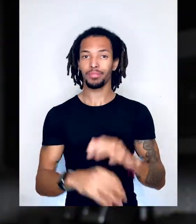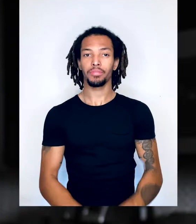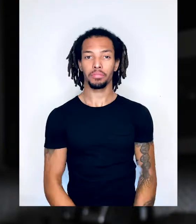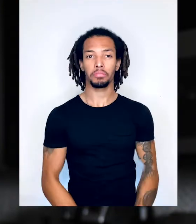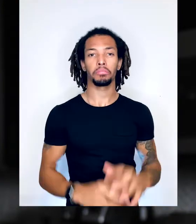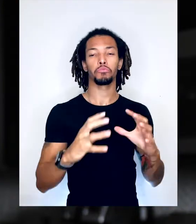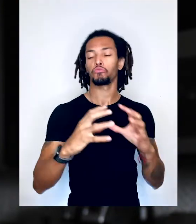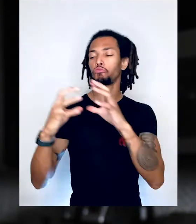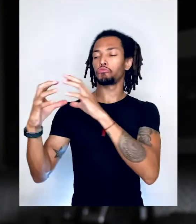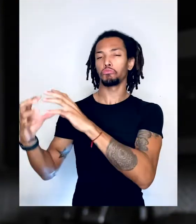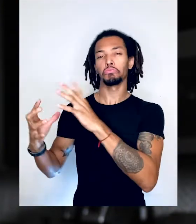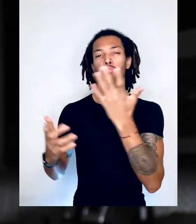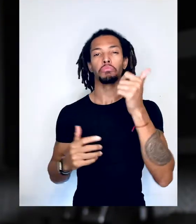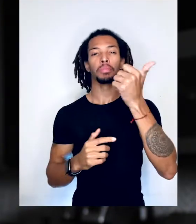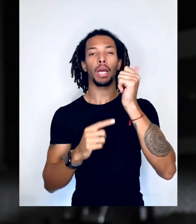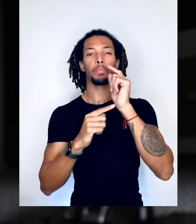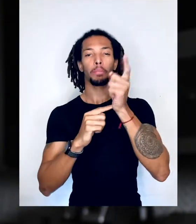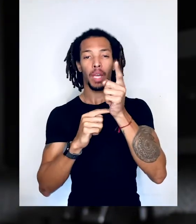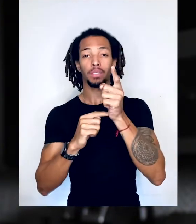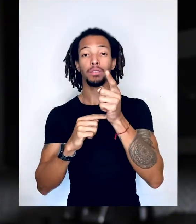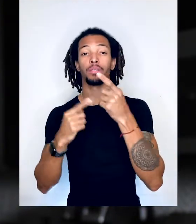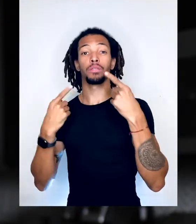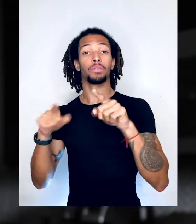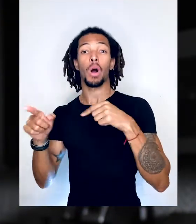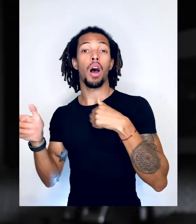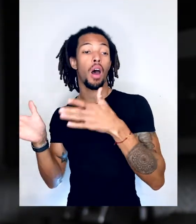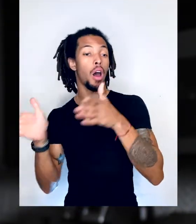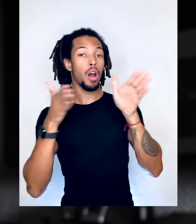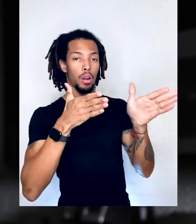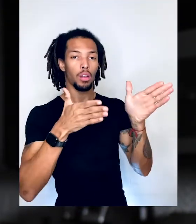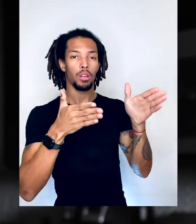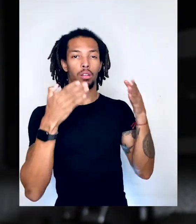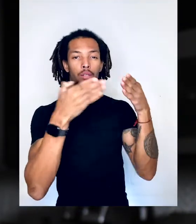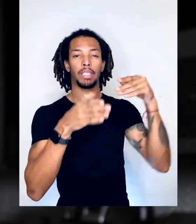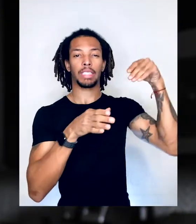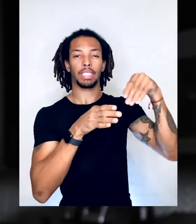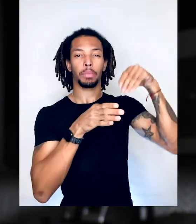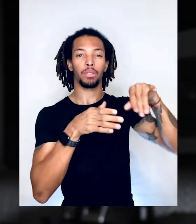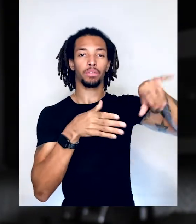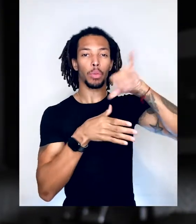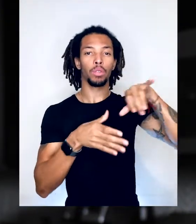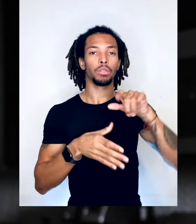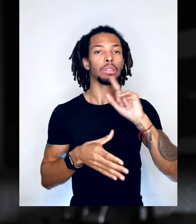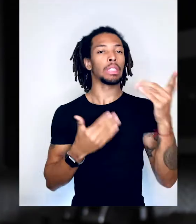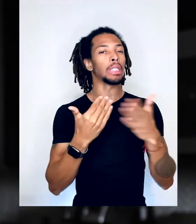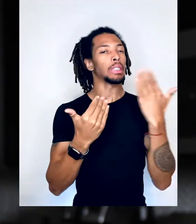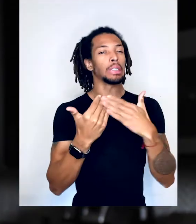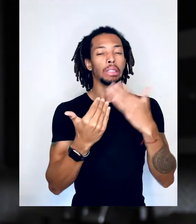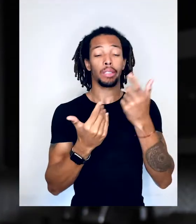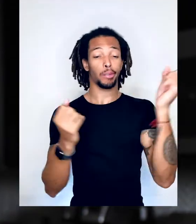I'm going to let the dough rest for about 10 minutes while i make my dipping sauces. And those are really easy you just whisk the ingredients together.